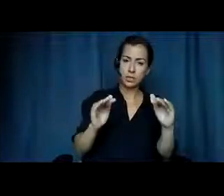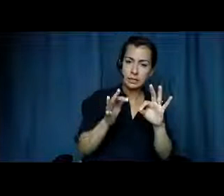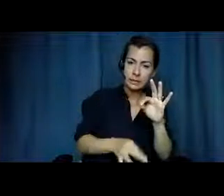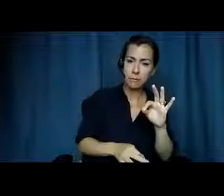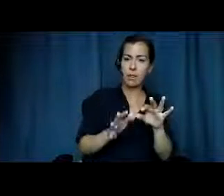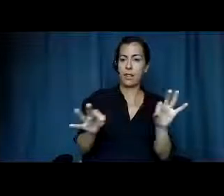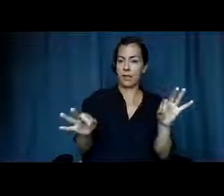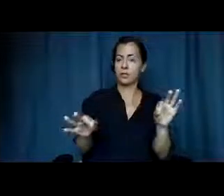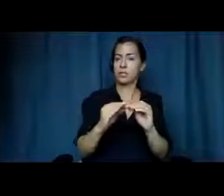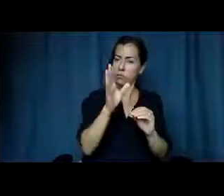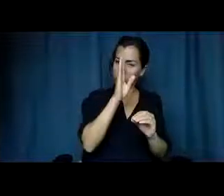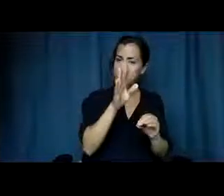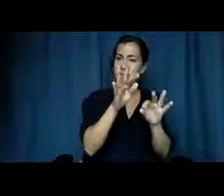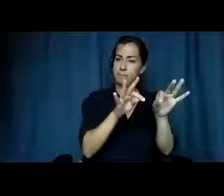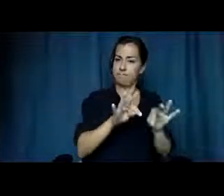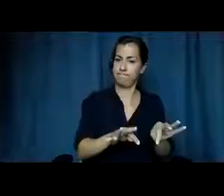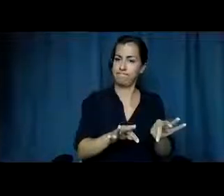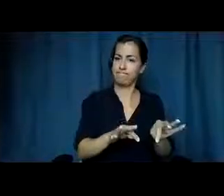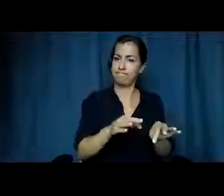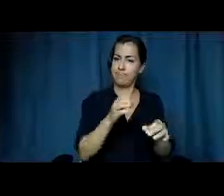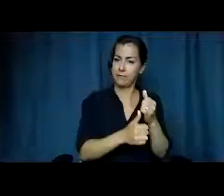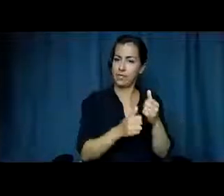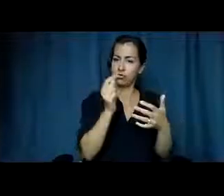We're still educating people about the access to accommodations. Some people